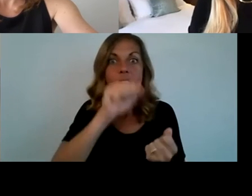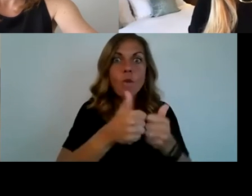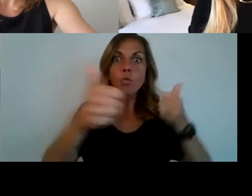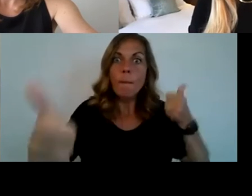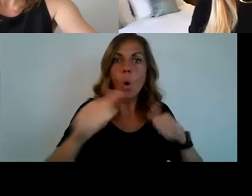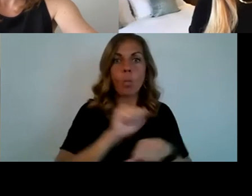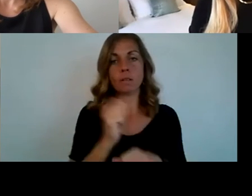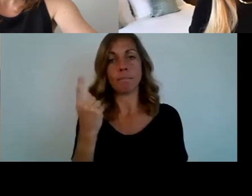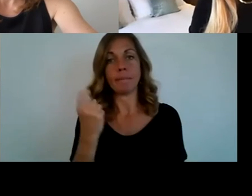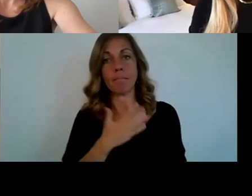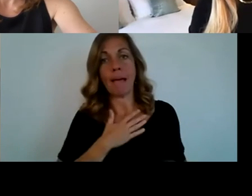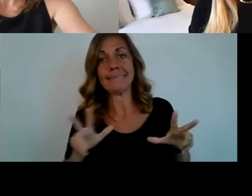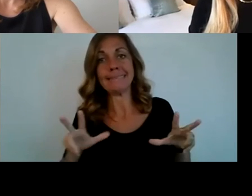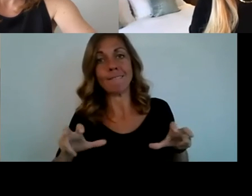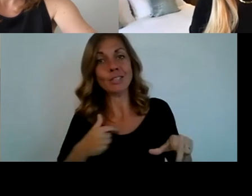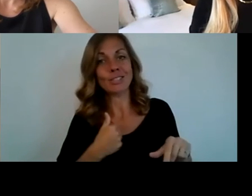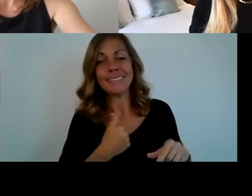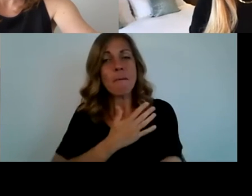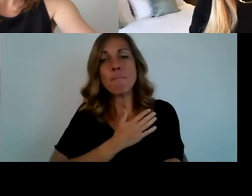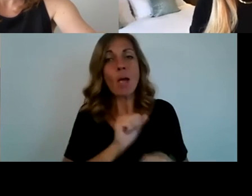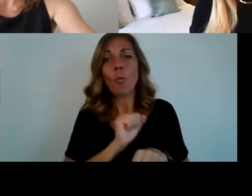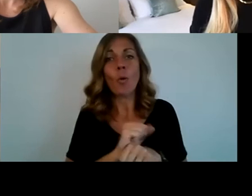that's been the defining characteristic of my work life for the last decade, being on